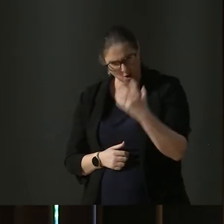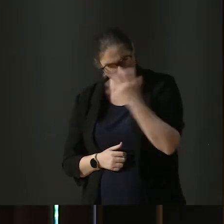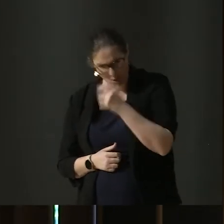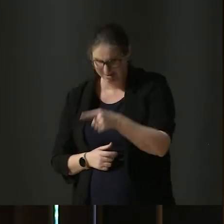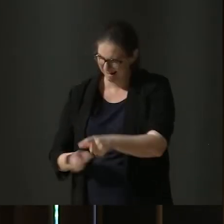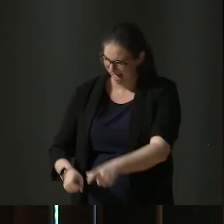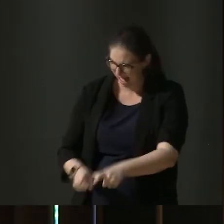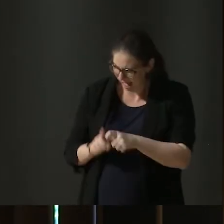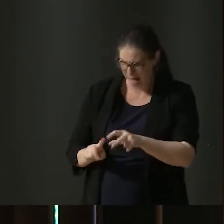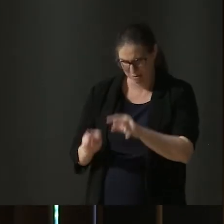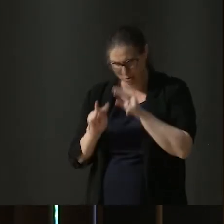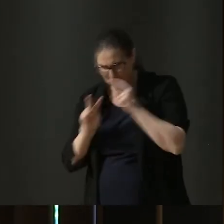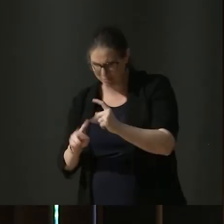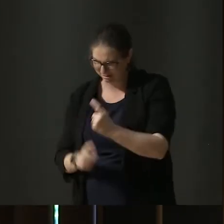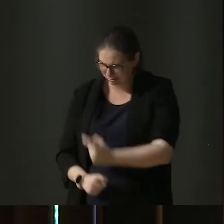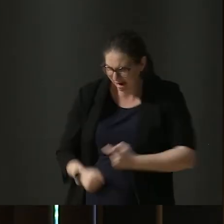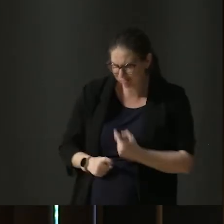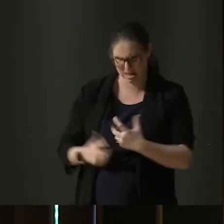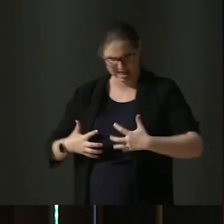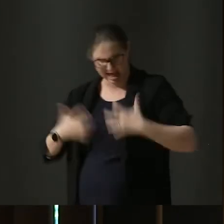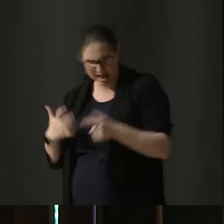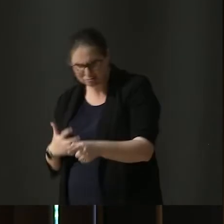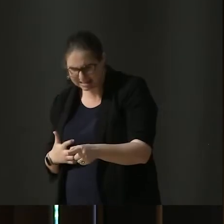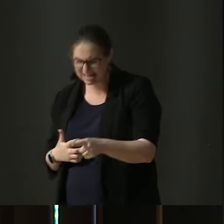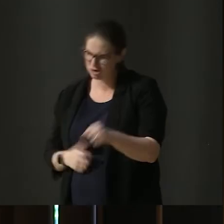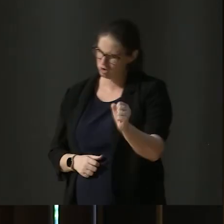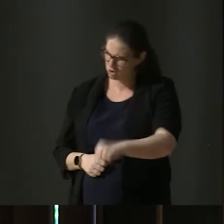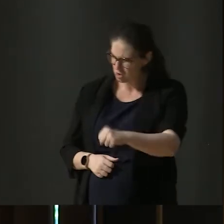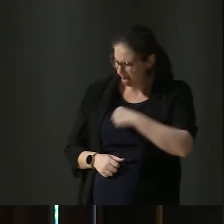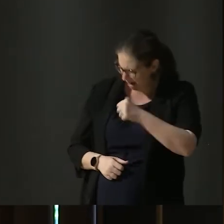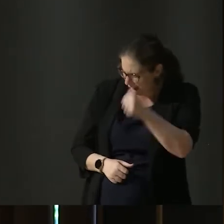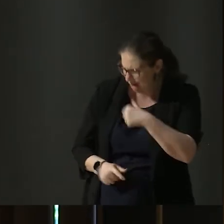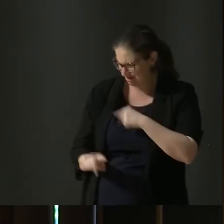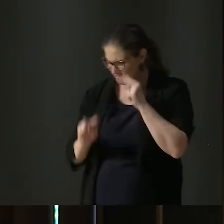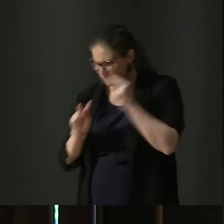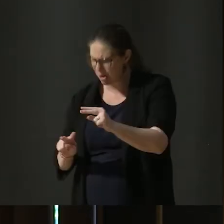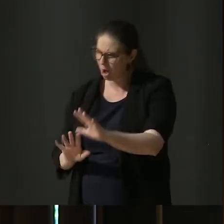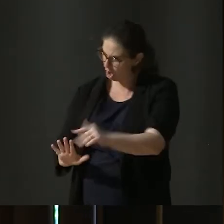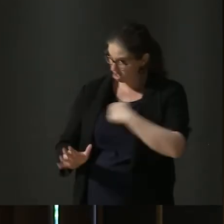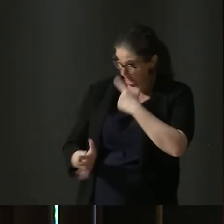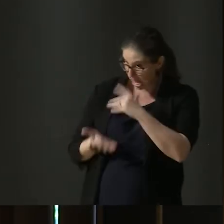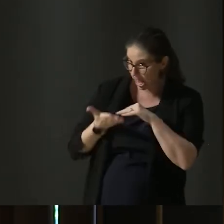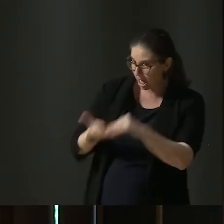He looked frustrated and angry. Yeah, I know. I saw that. I can help. Let's have a cuddle.